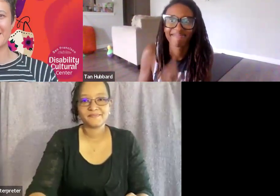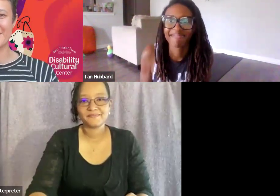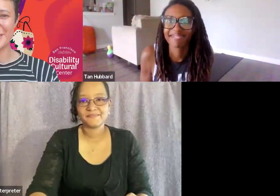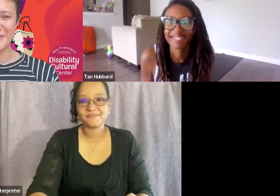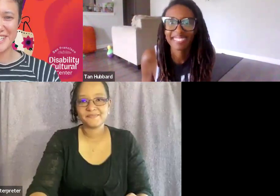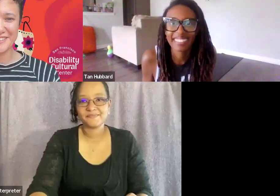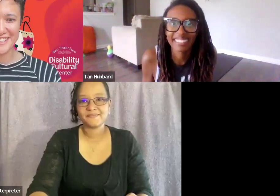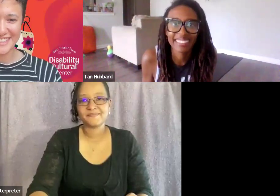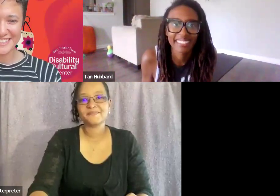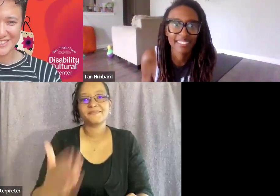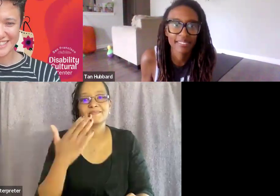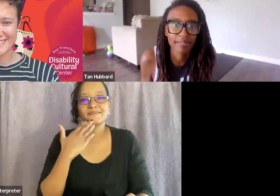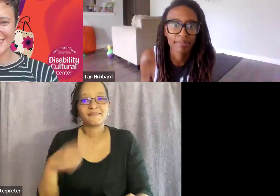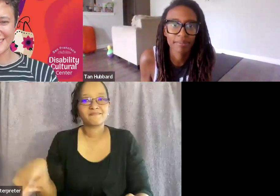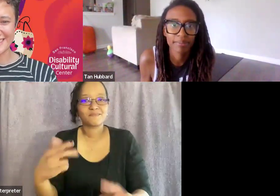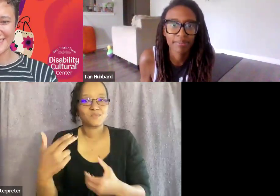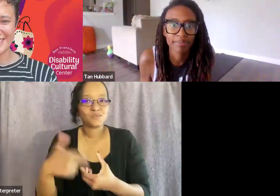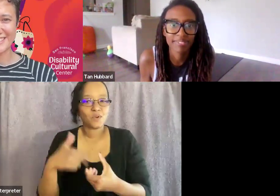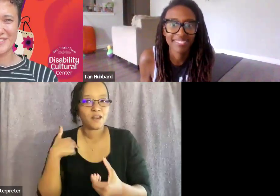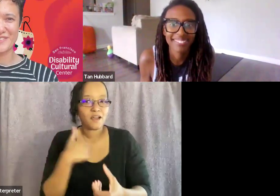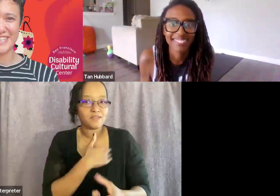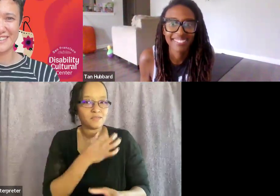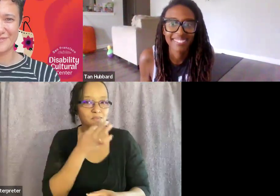Thanks for being with us. We'll get started in just a moment.